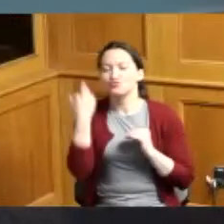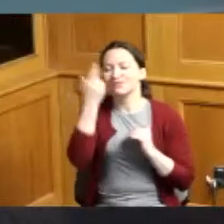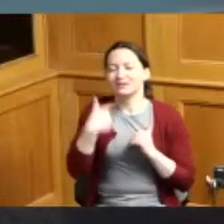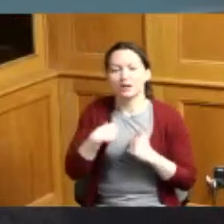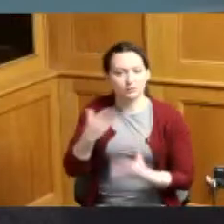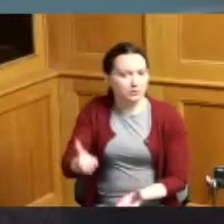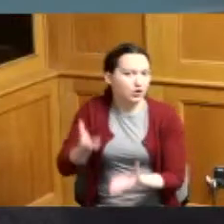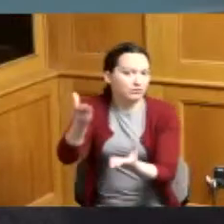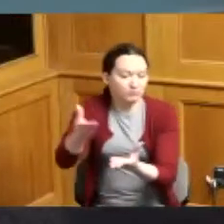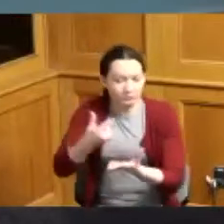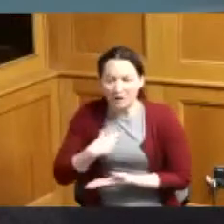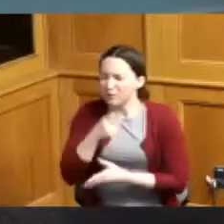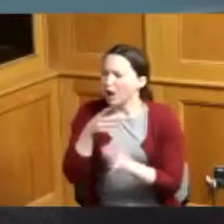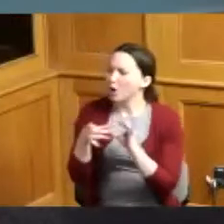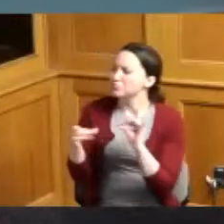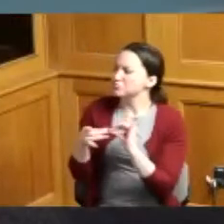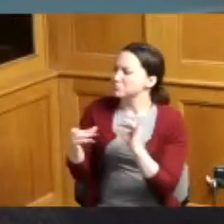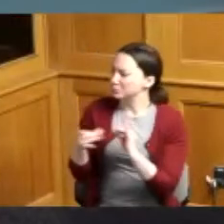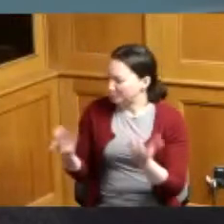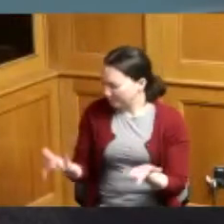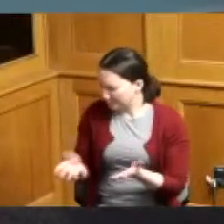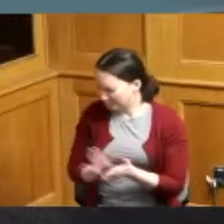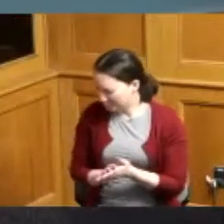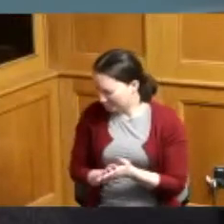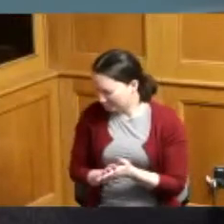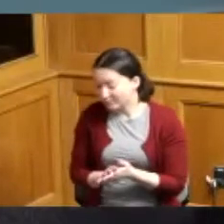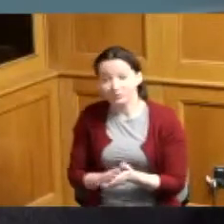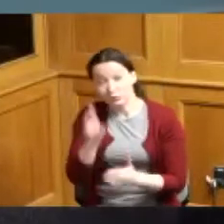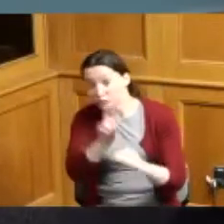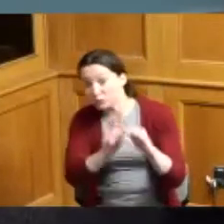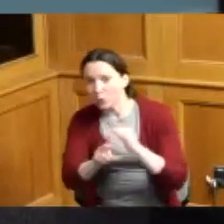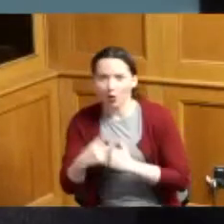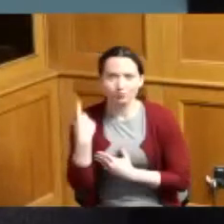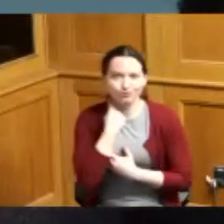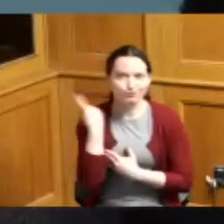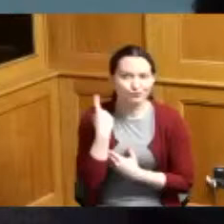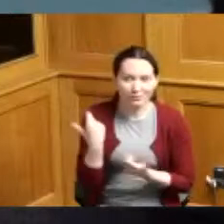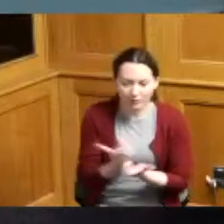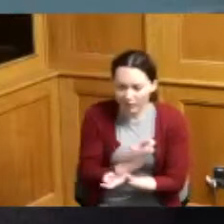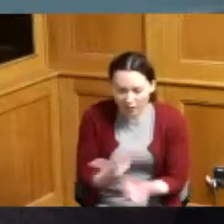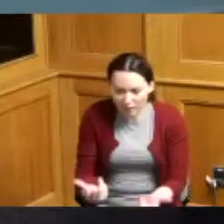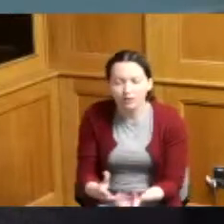I'm not bringing it up to say uh you know you're going to bankrupt anything but when I asked for 30